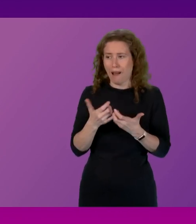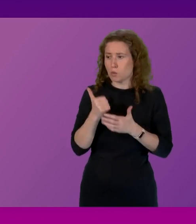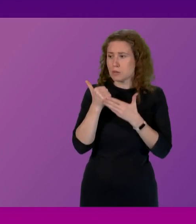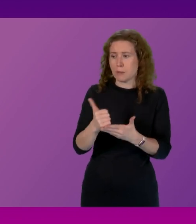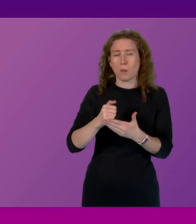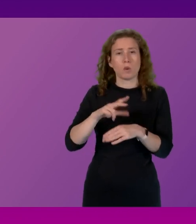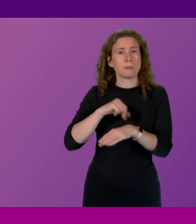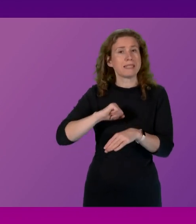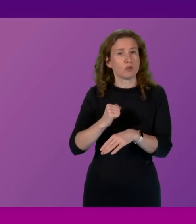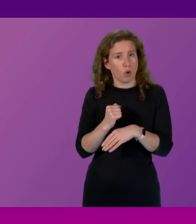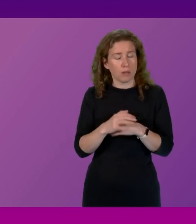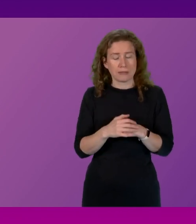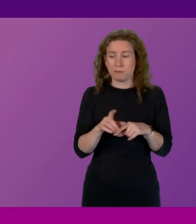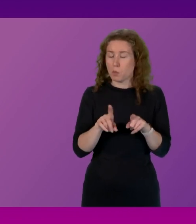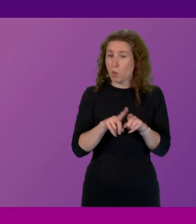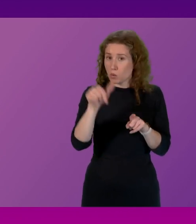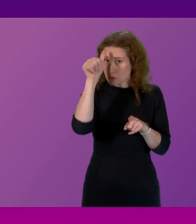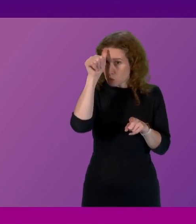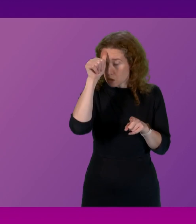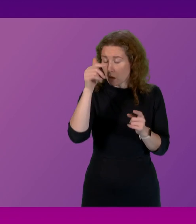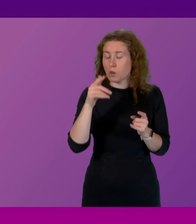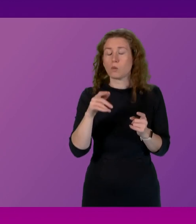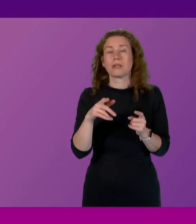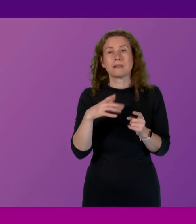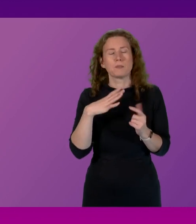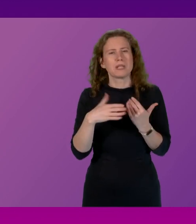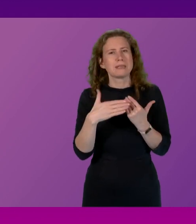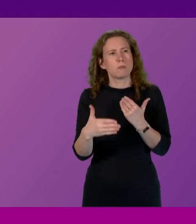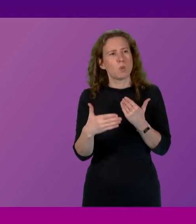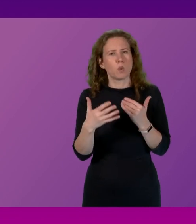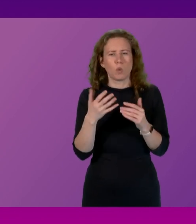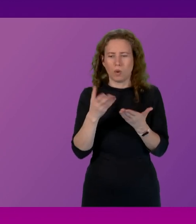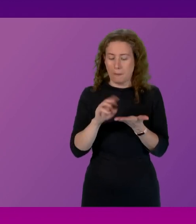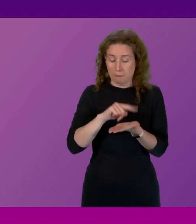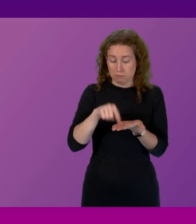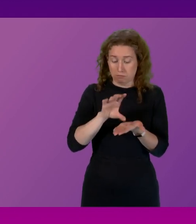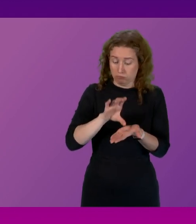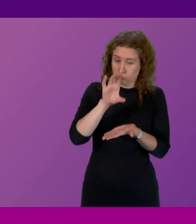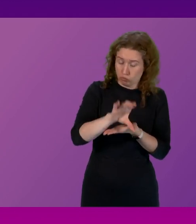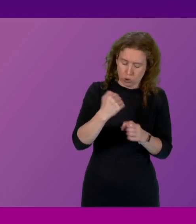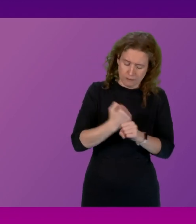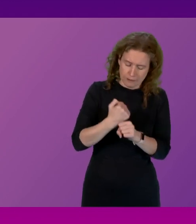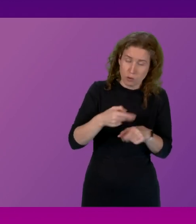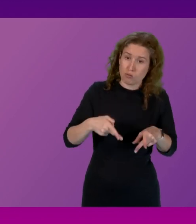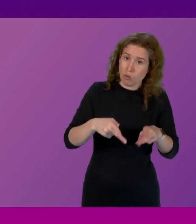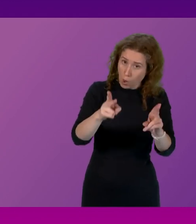However, we also know that capital interventions on our roads can be quite important in this